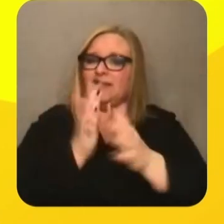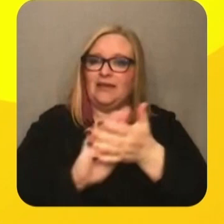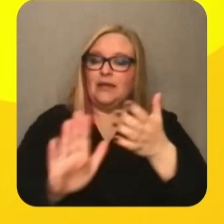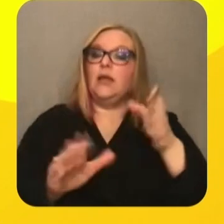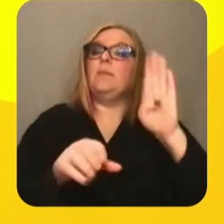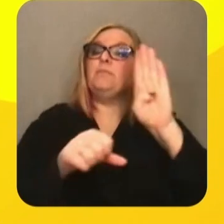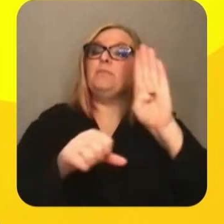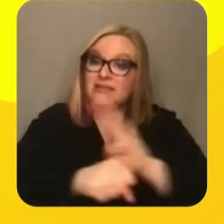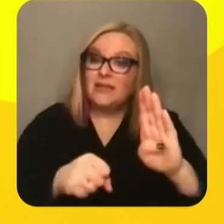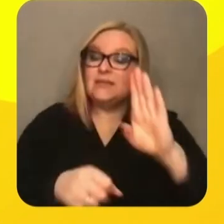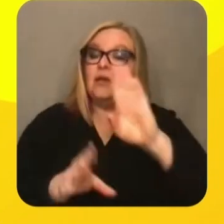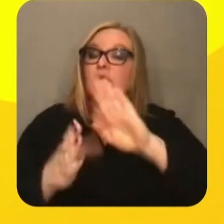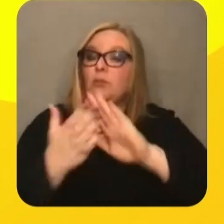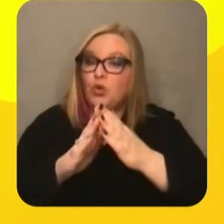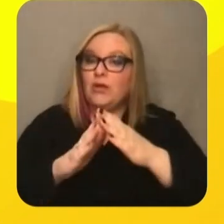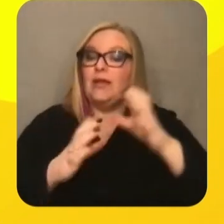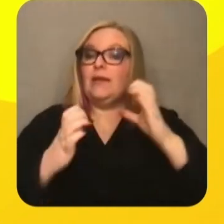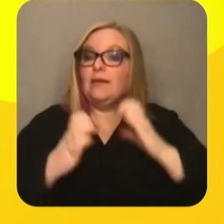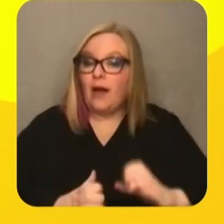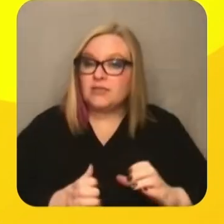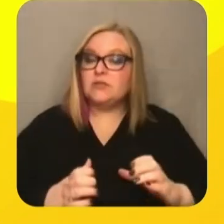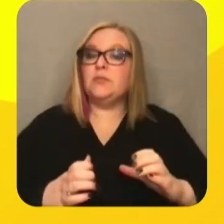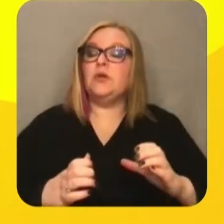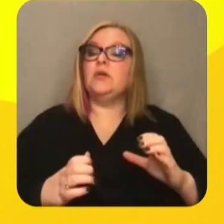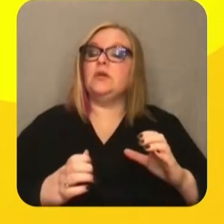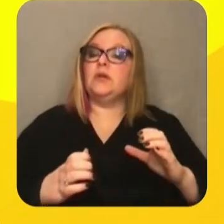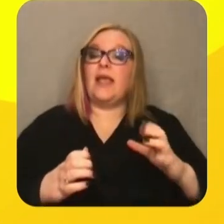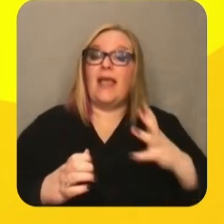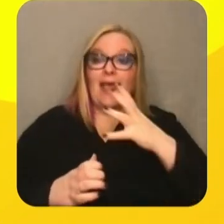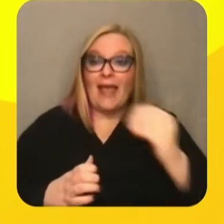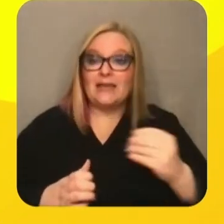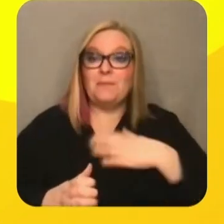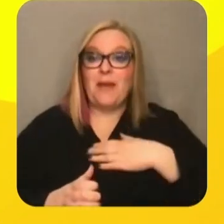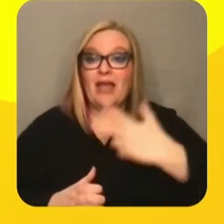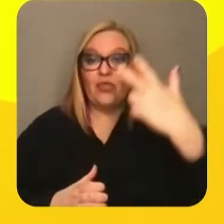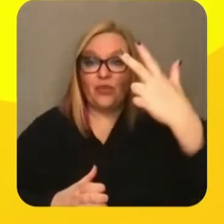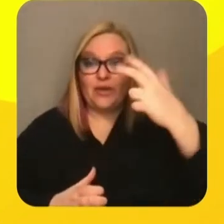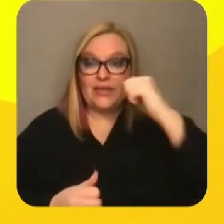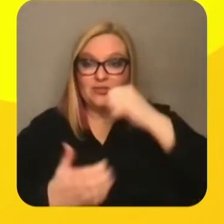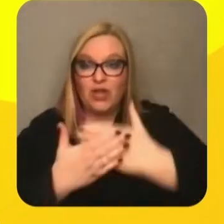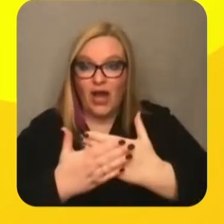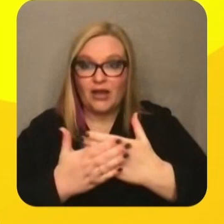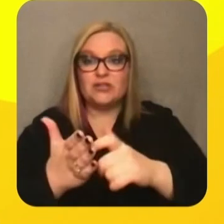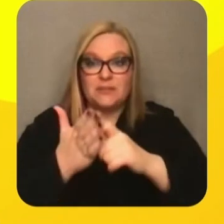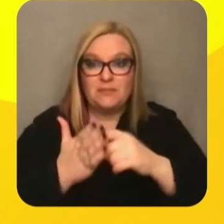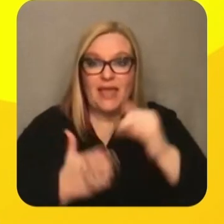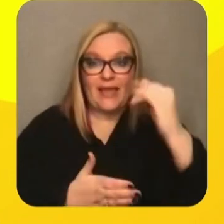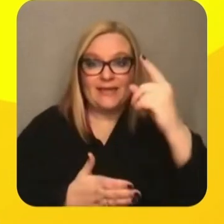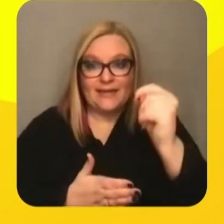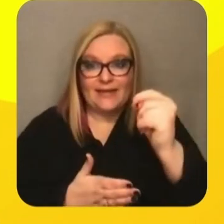and our customers and dare I say, my three girls are demanding it. They are going into the world of work,